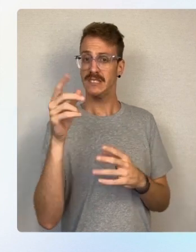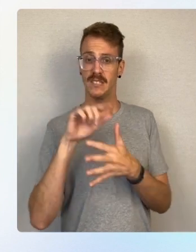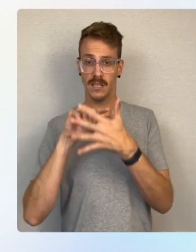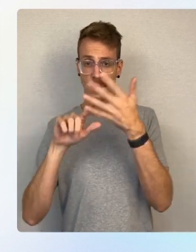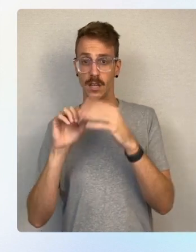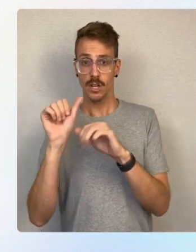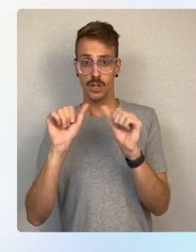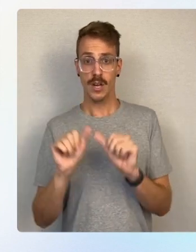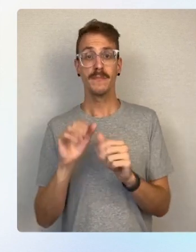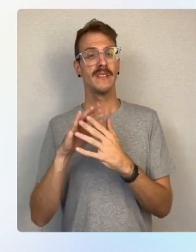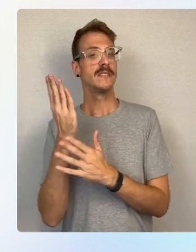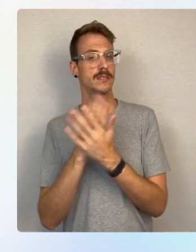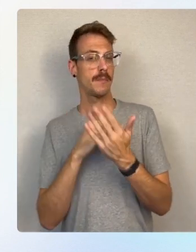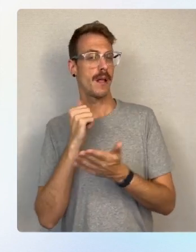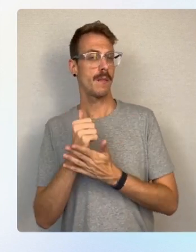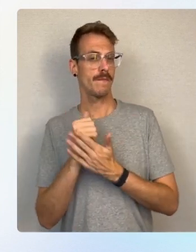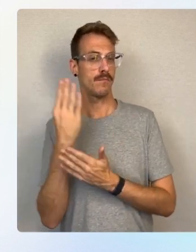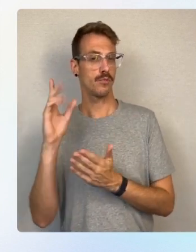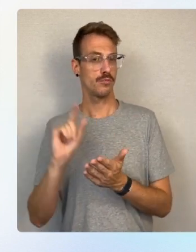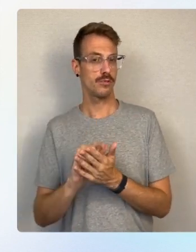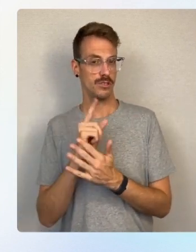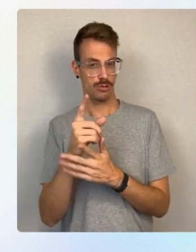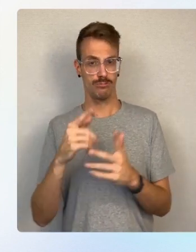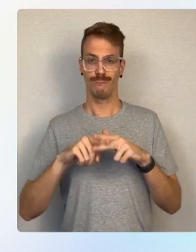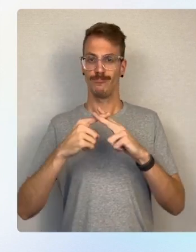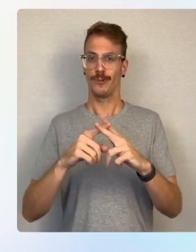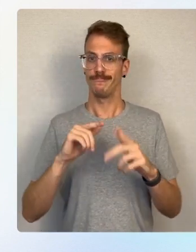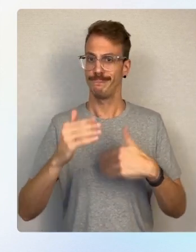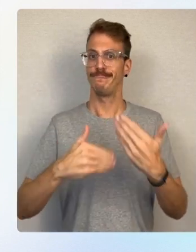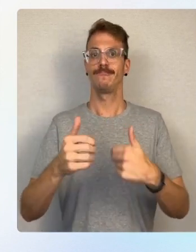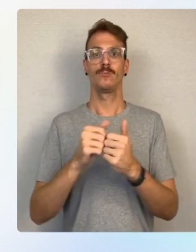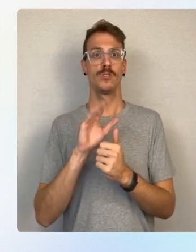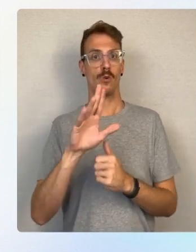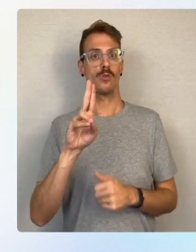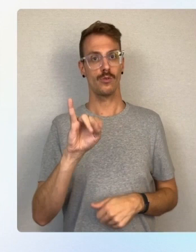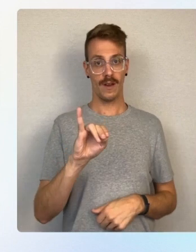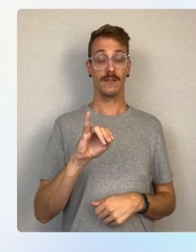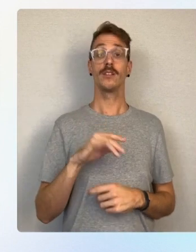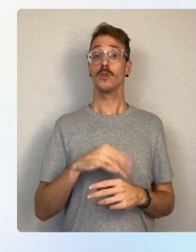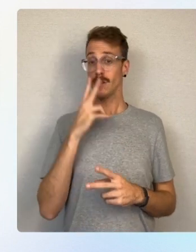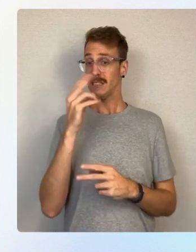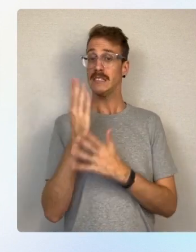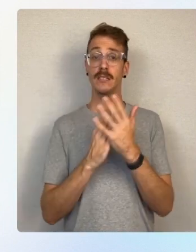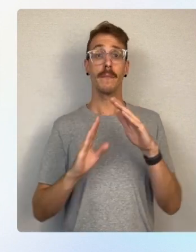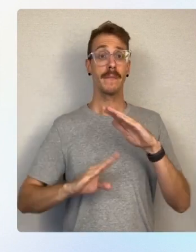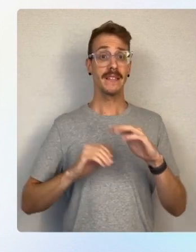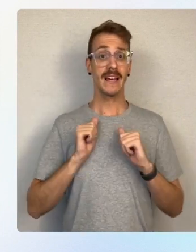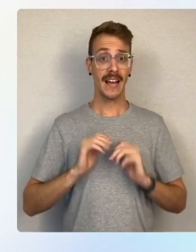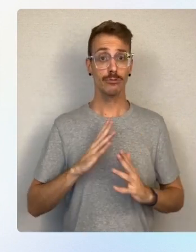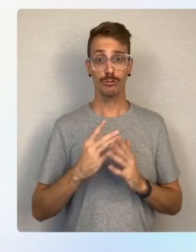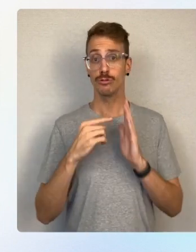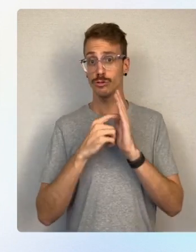You will find the Shapes Demo in one of the sample directories. We also have a couple of useful blueprints set up to get you started with your UI.